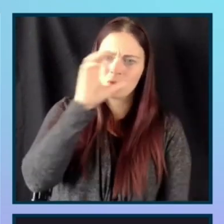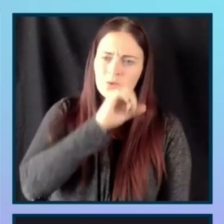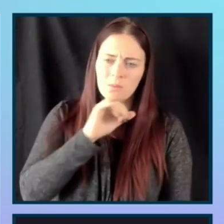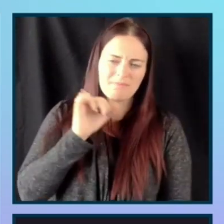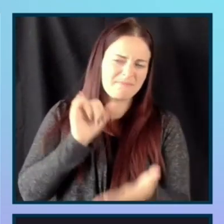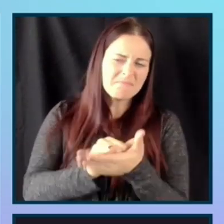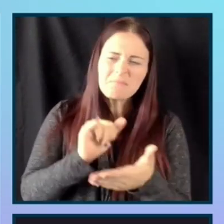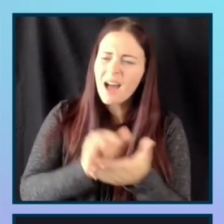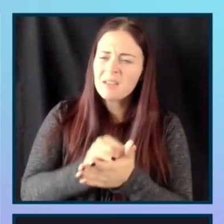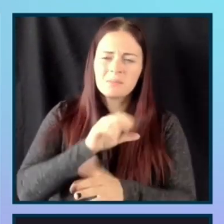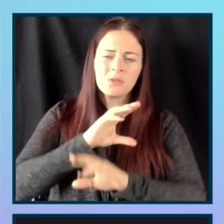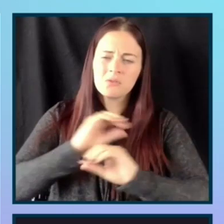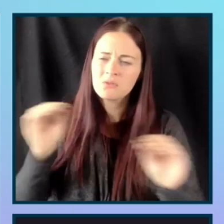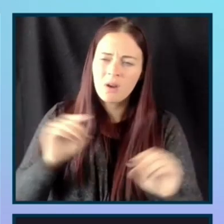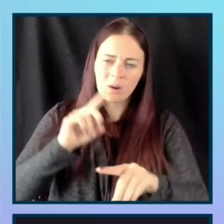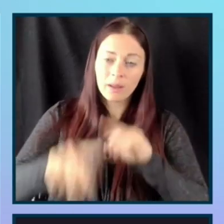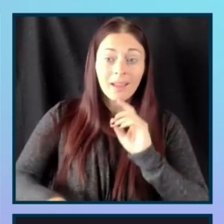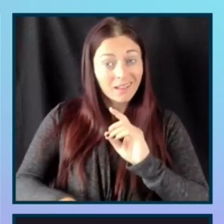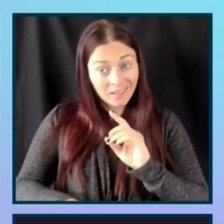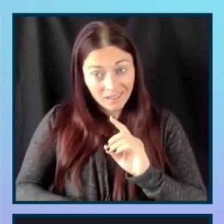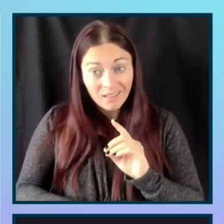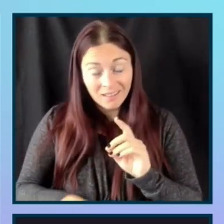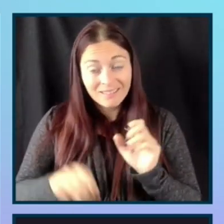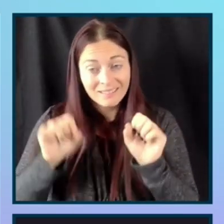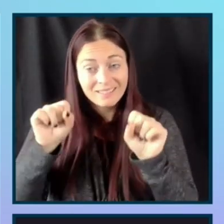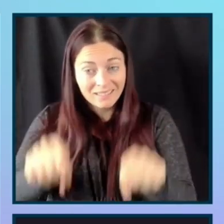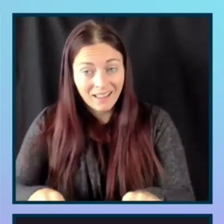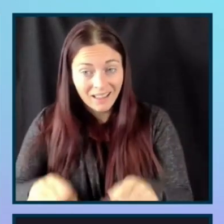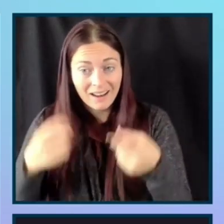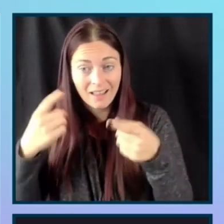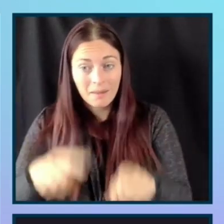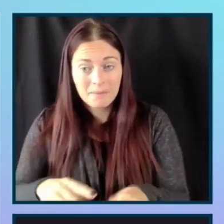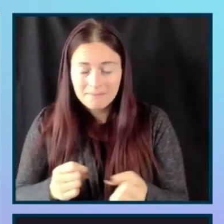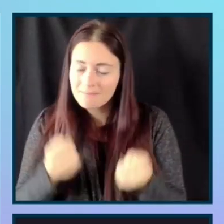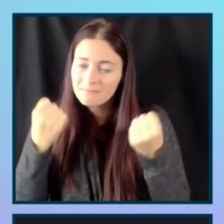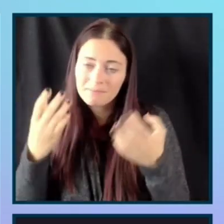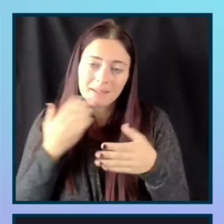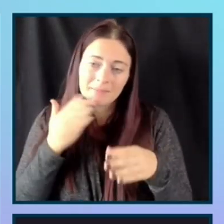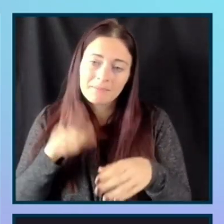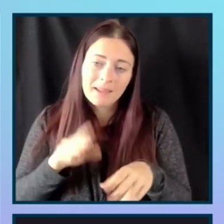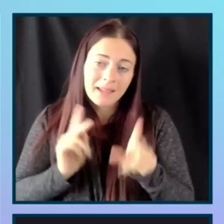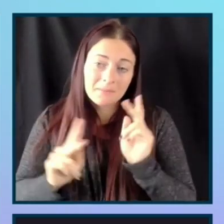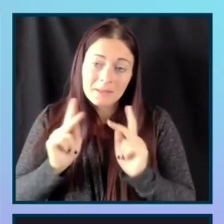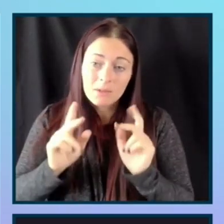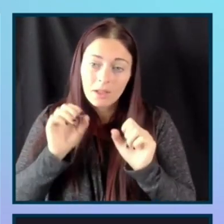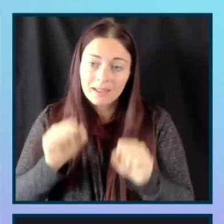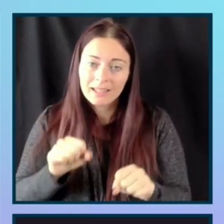And there are bad actors in any position. There's a lovely philosophical waxing,